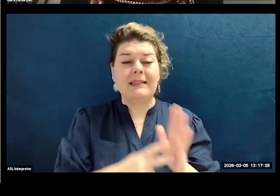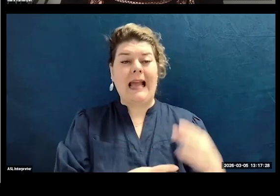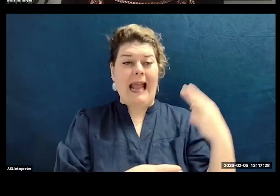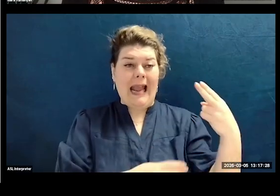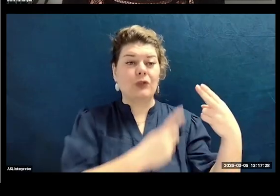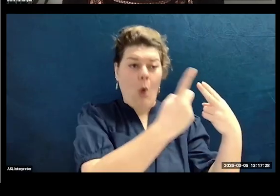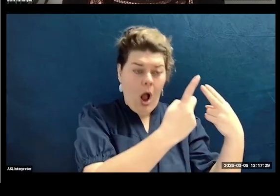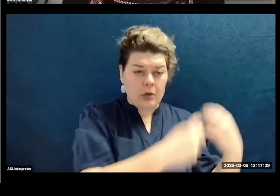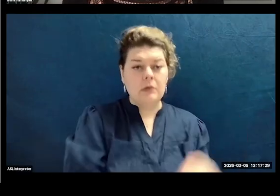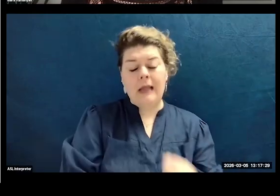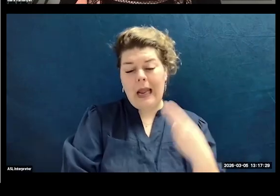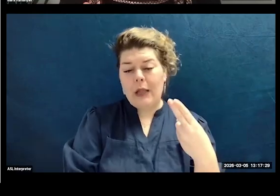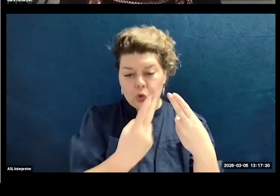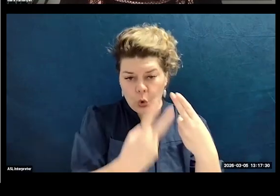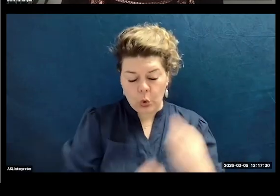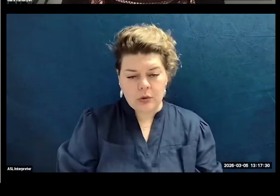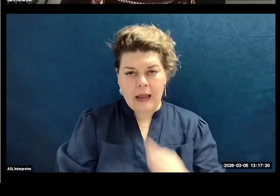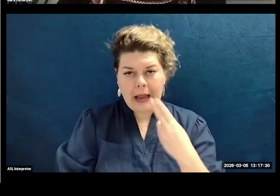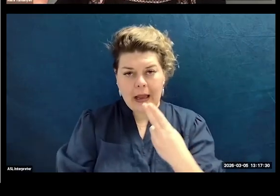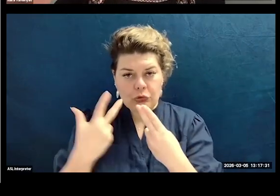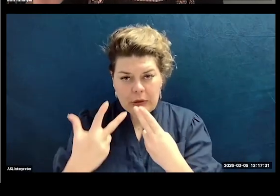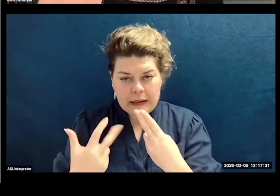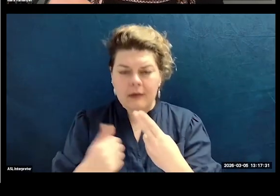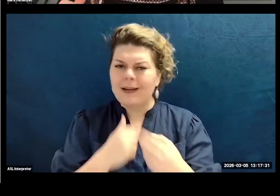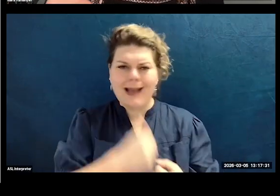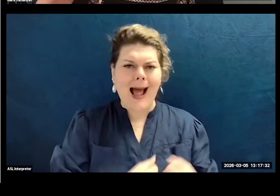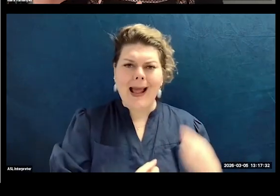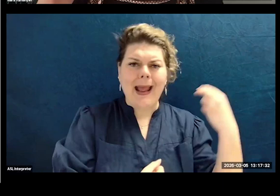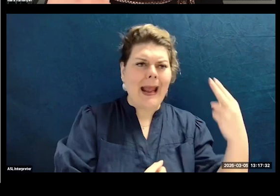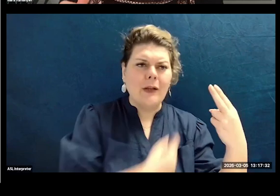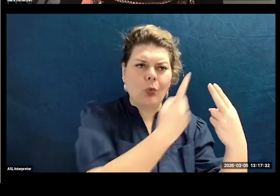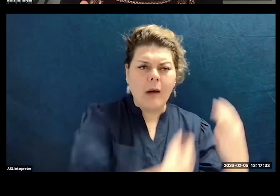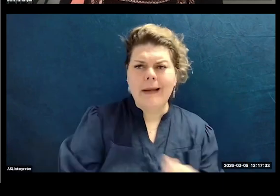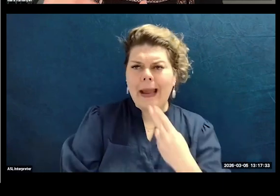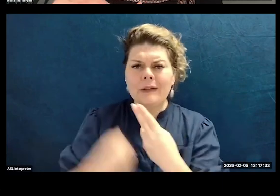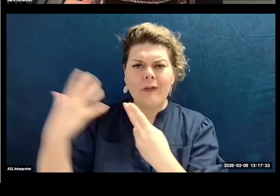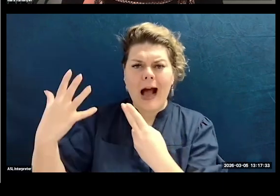should not come directly after heading level 3. It should be heading level 3,